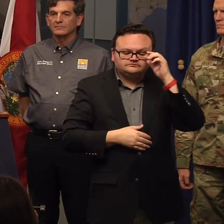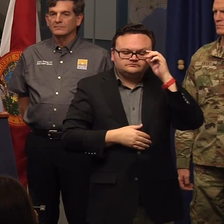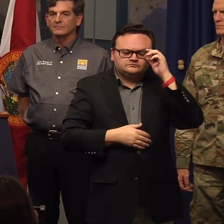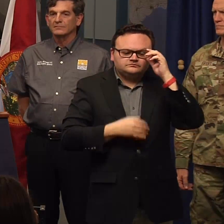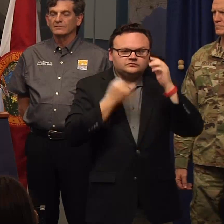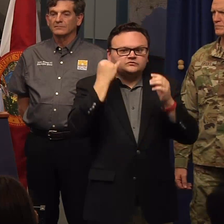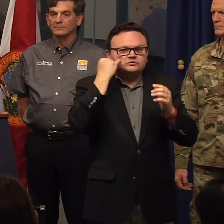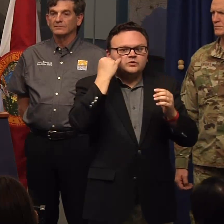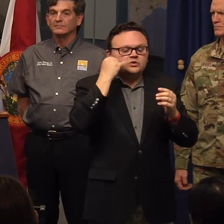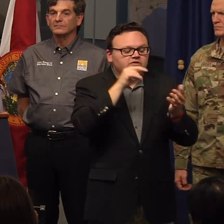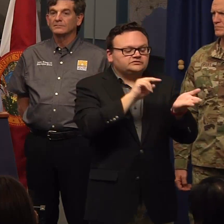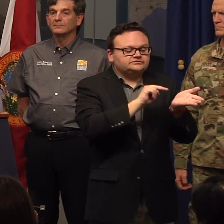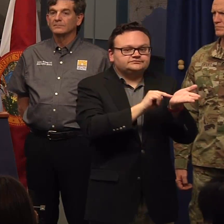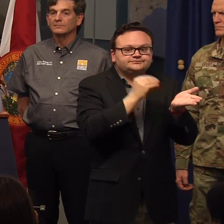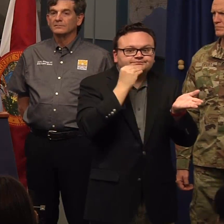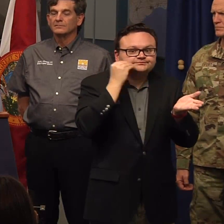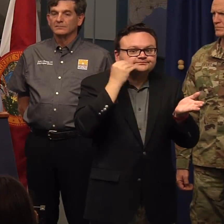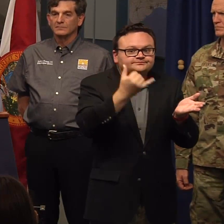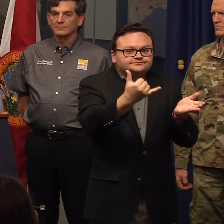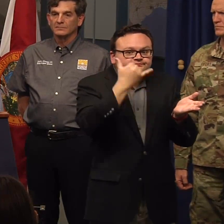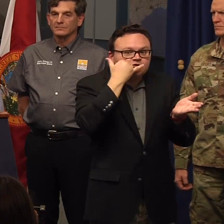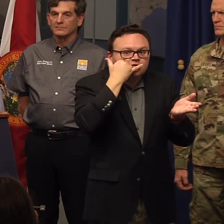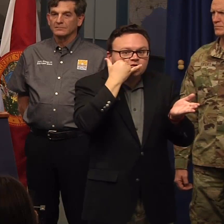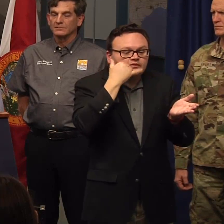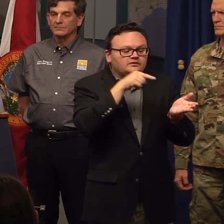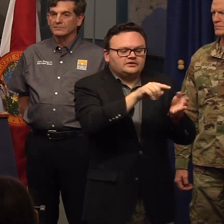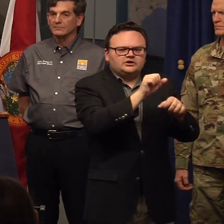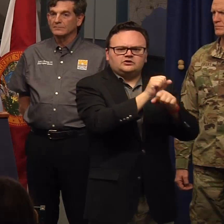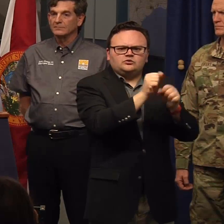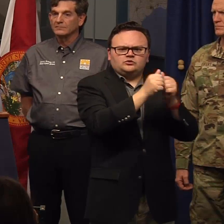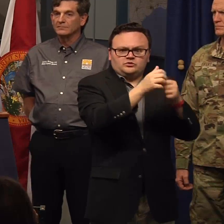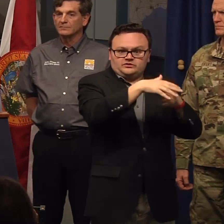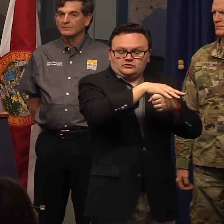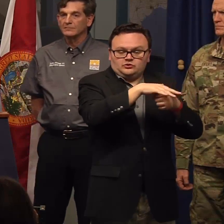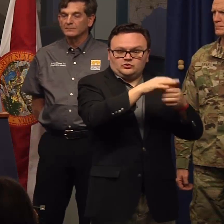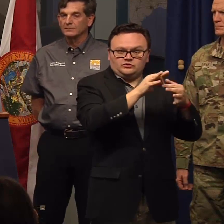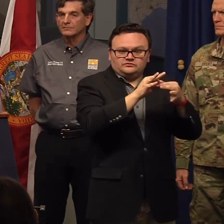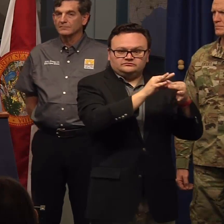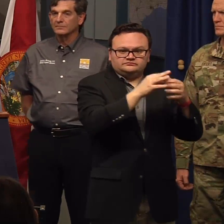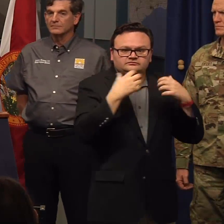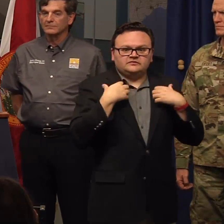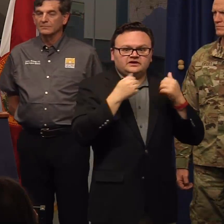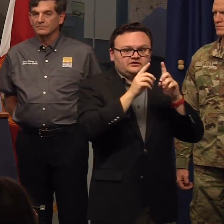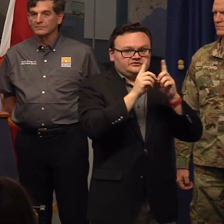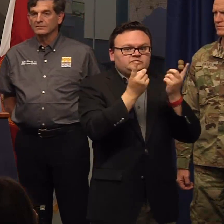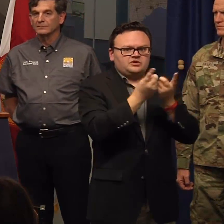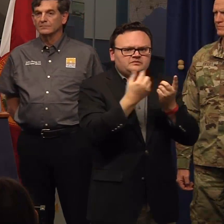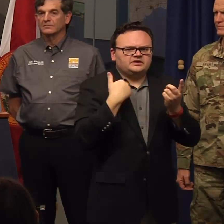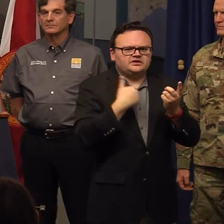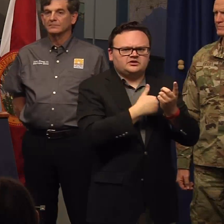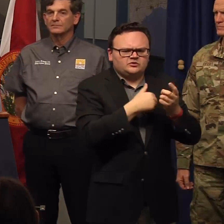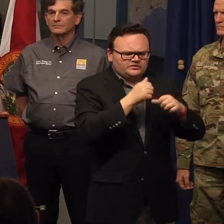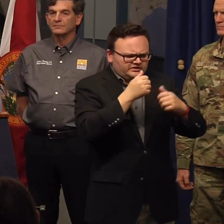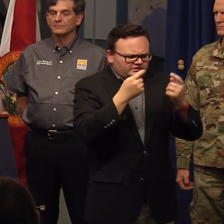PEOPLE ARE TESTING POSITIVE ? THERE IS NO DOUBT CHRISTINE